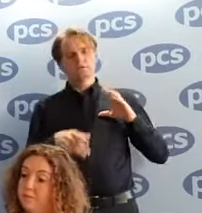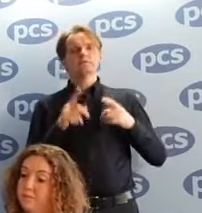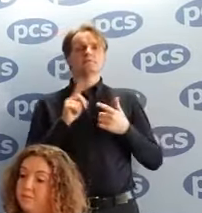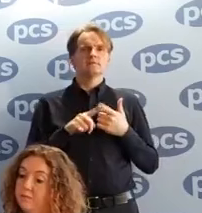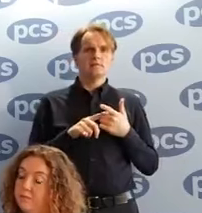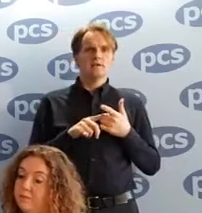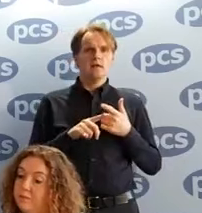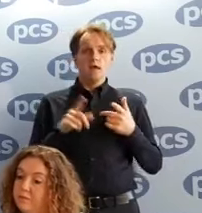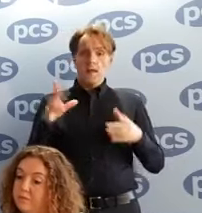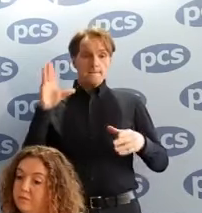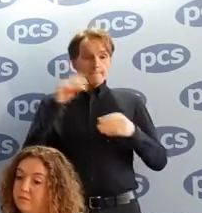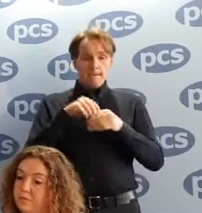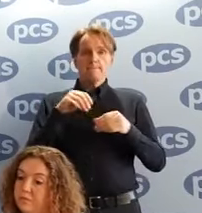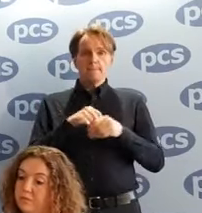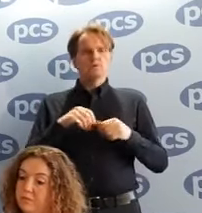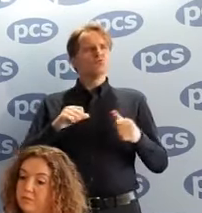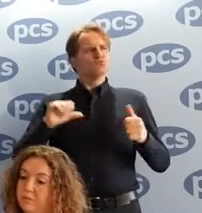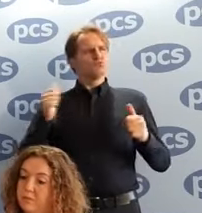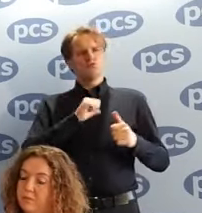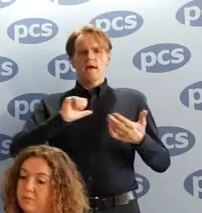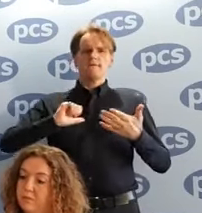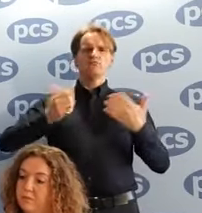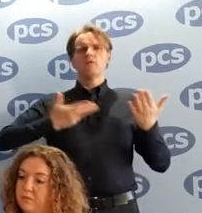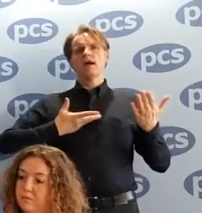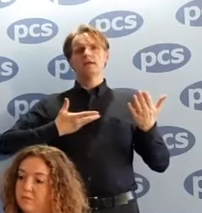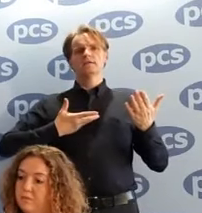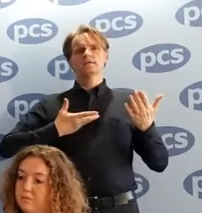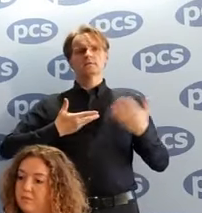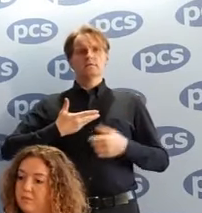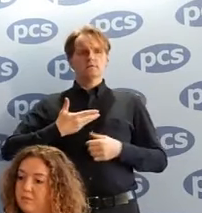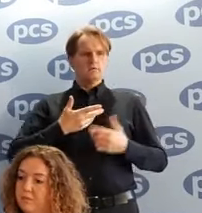should have the right to expect that what they have are contractual entitlements